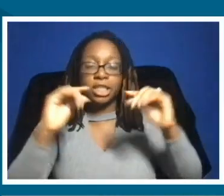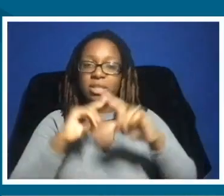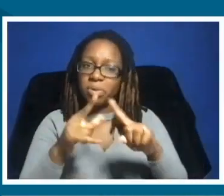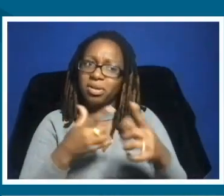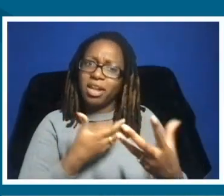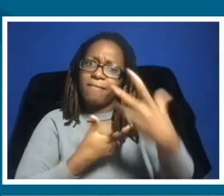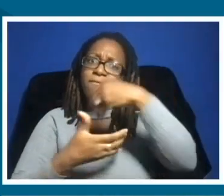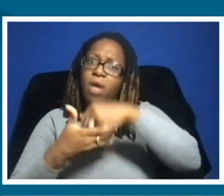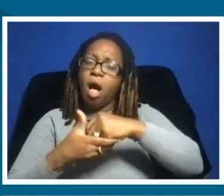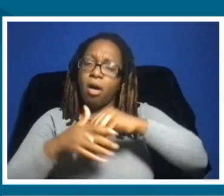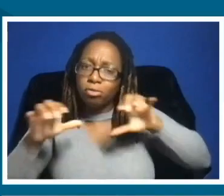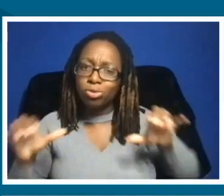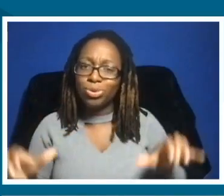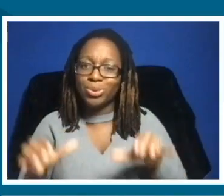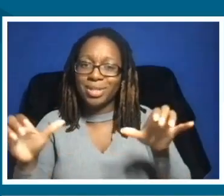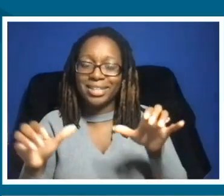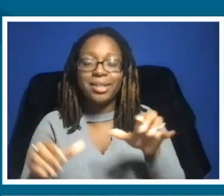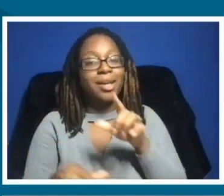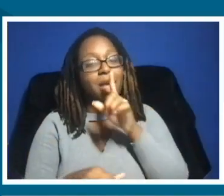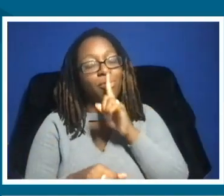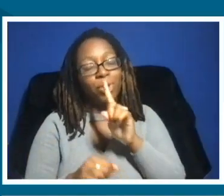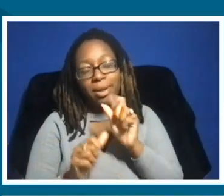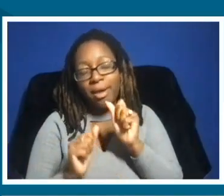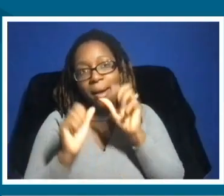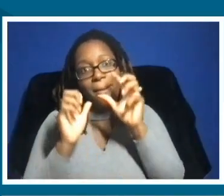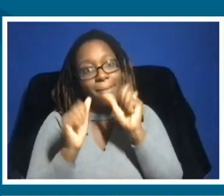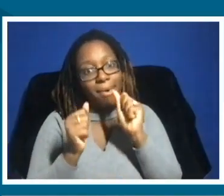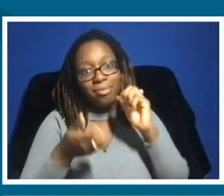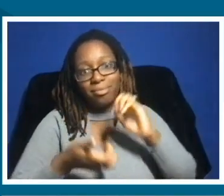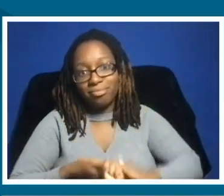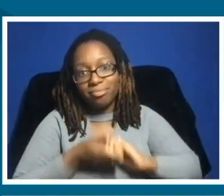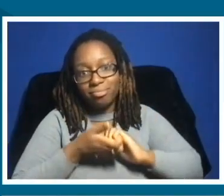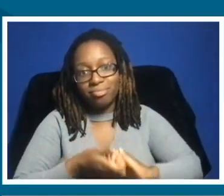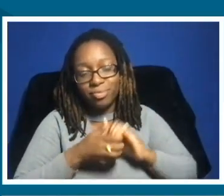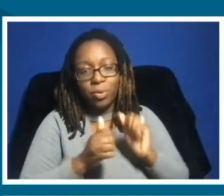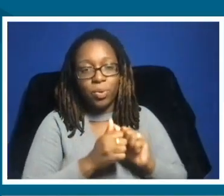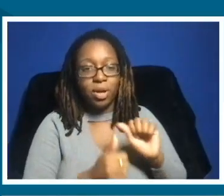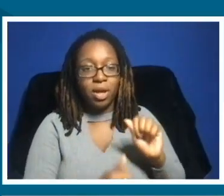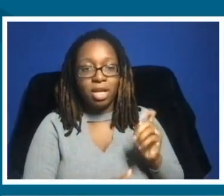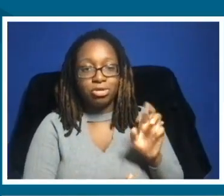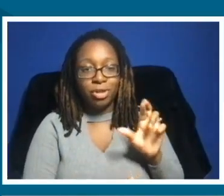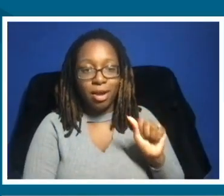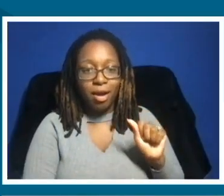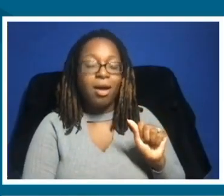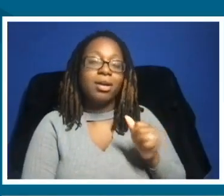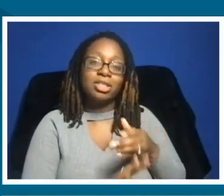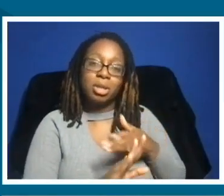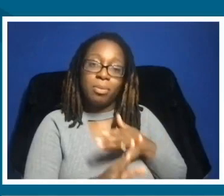it has been a blast collaborating with andrea and so before we go on to the next slide i just want to